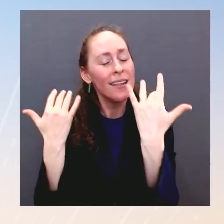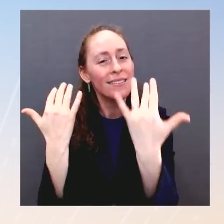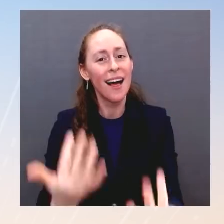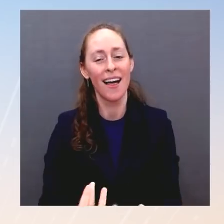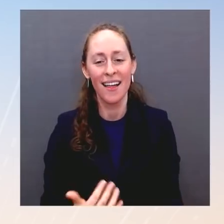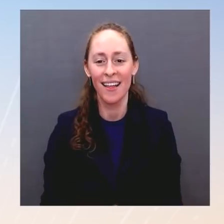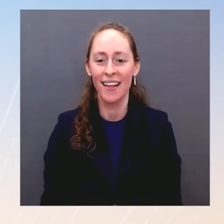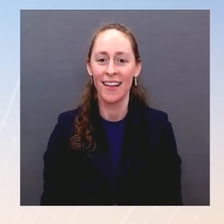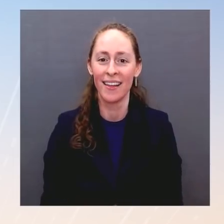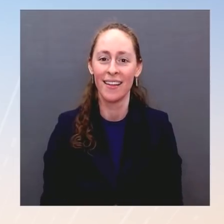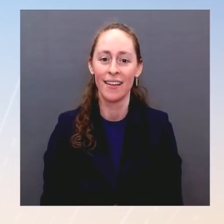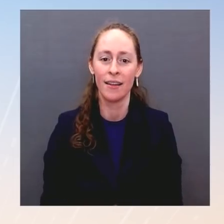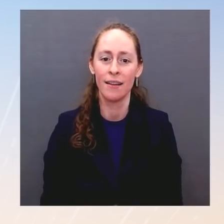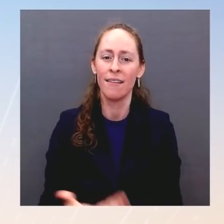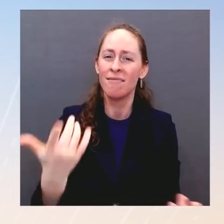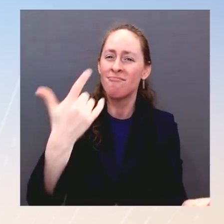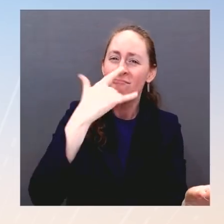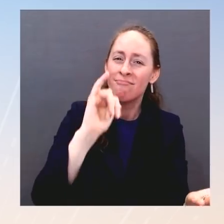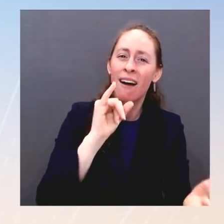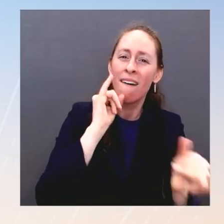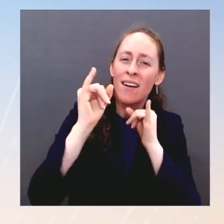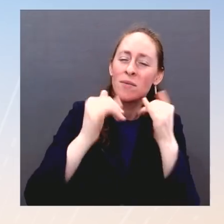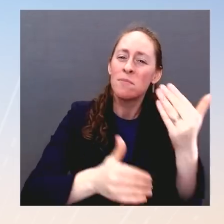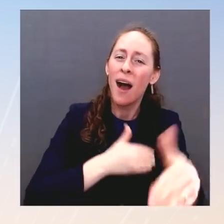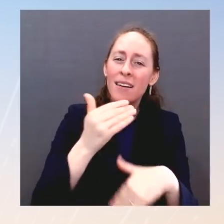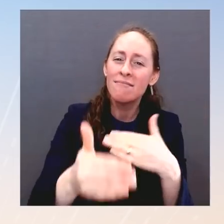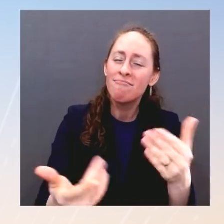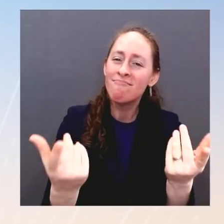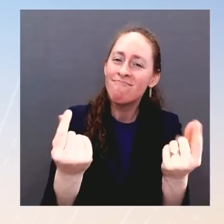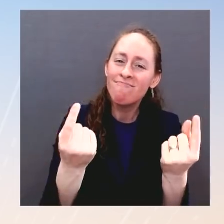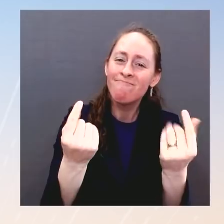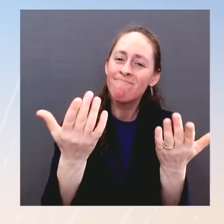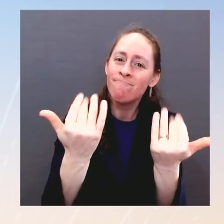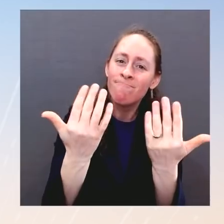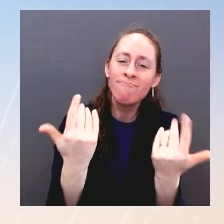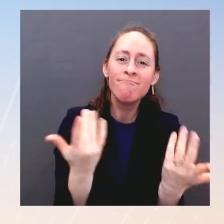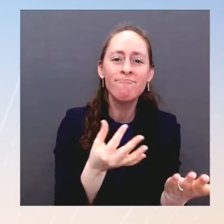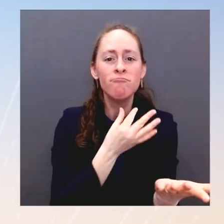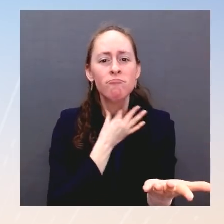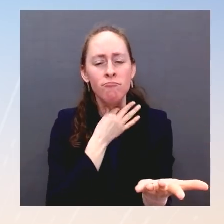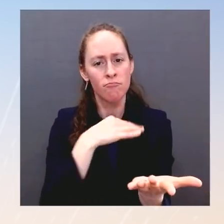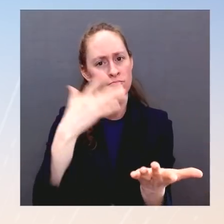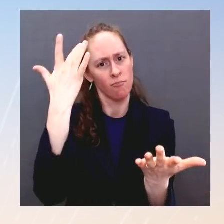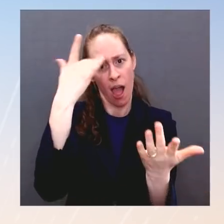to choose Judge Jackson over the other candidates. Ms. Psaki: Sure. Well, I will share with you the details